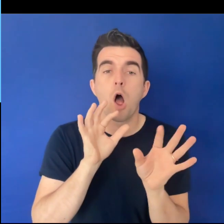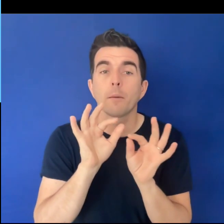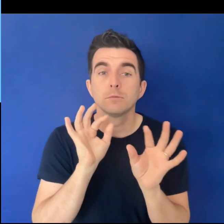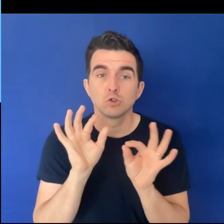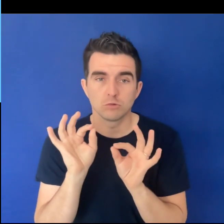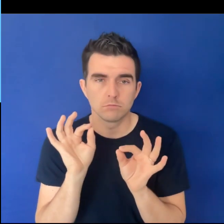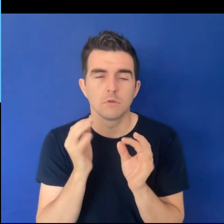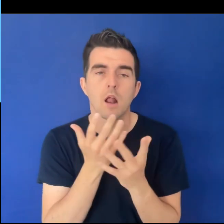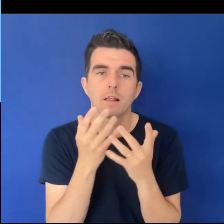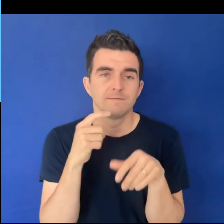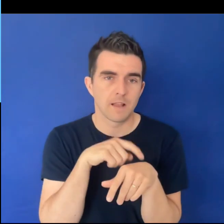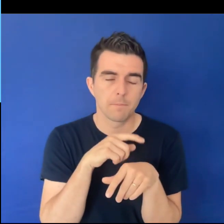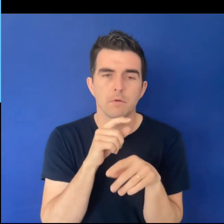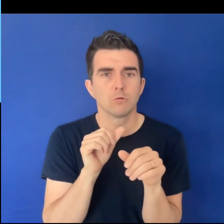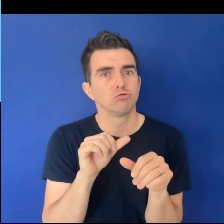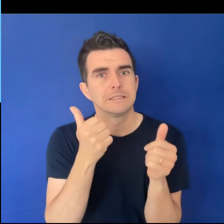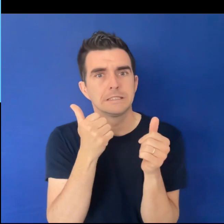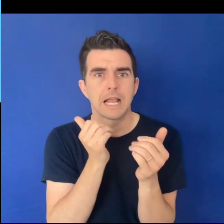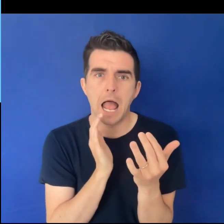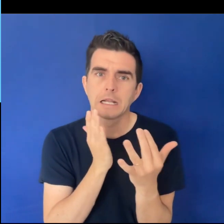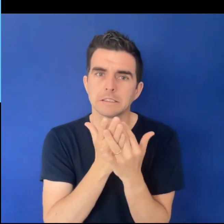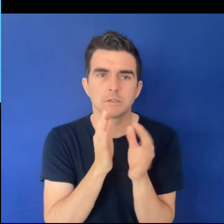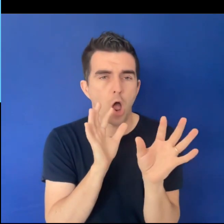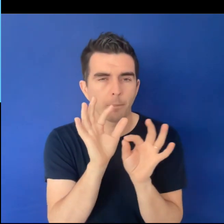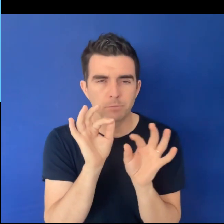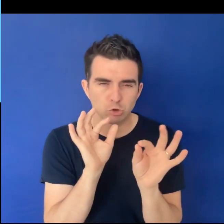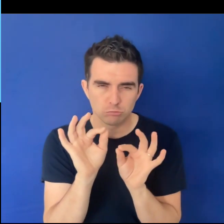A lot of times they can be great accessibility options.